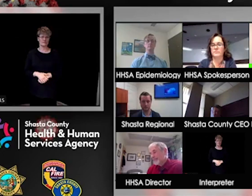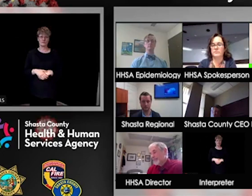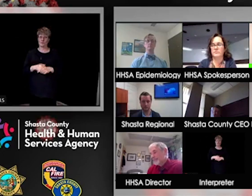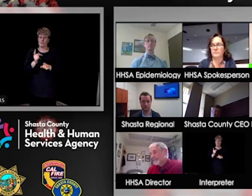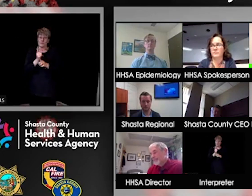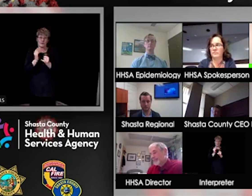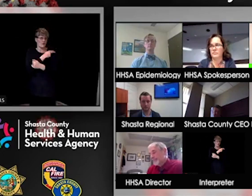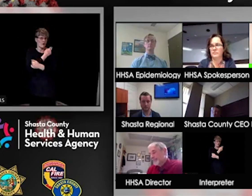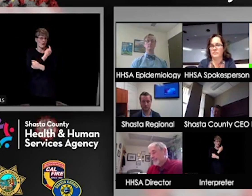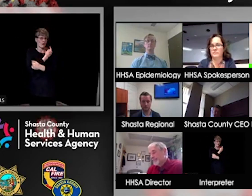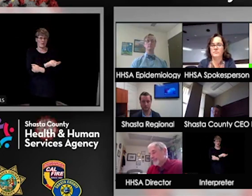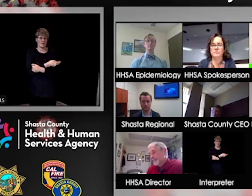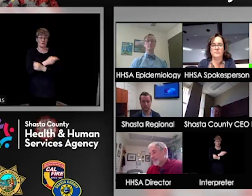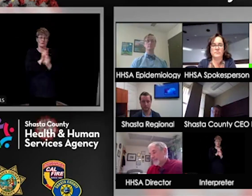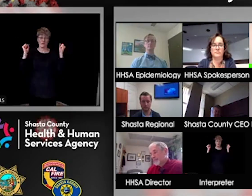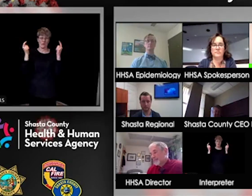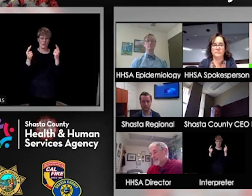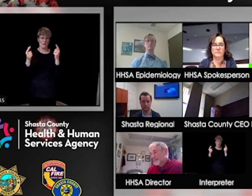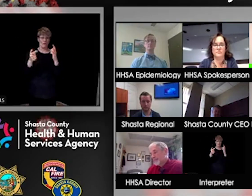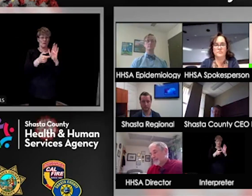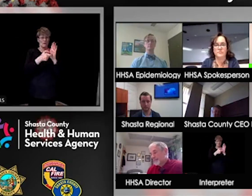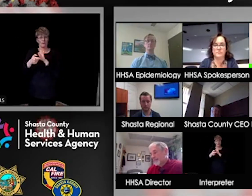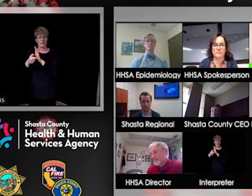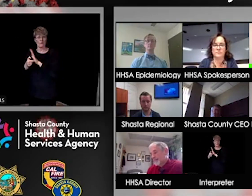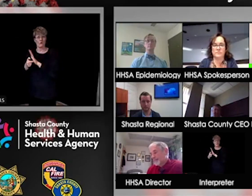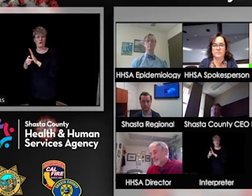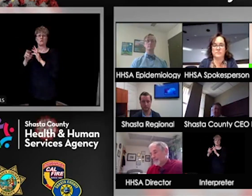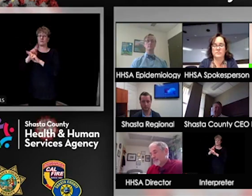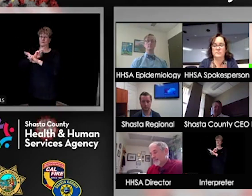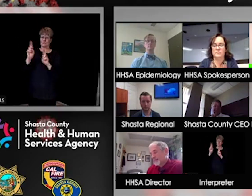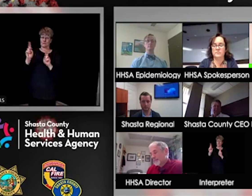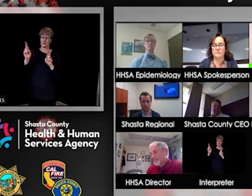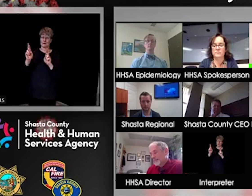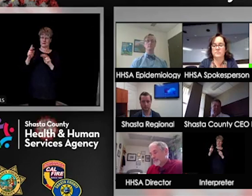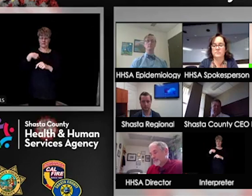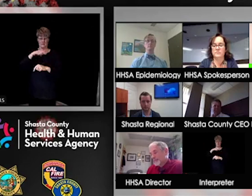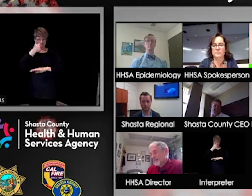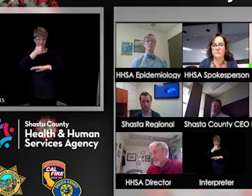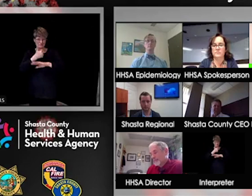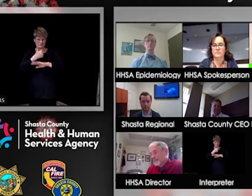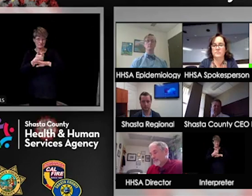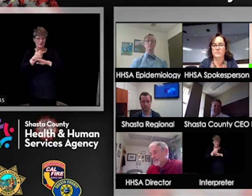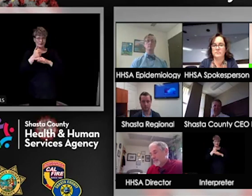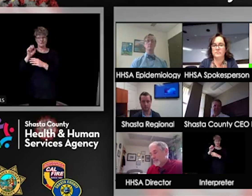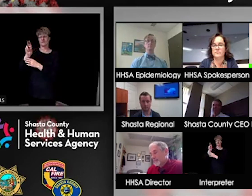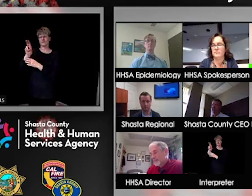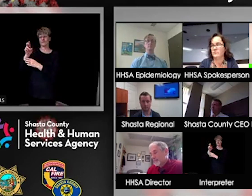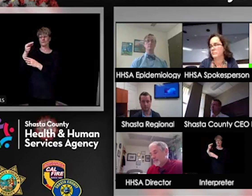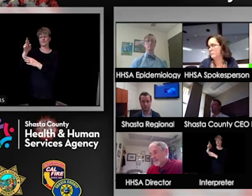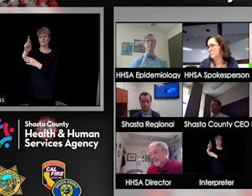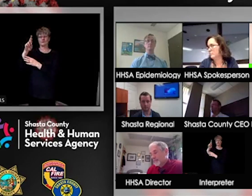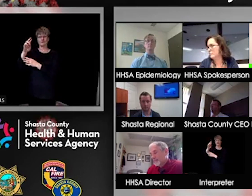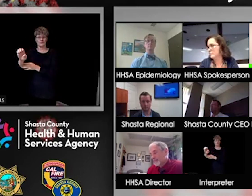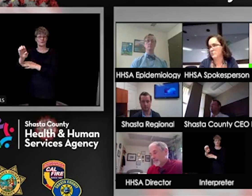to have plans and to have surge plans and we practice these plans. So we are as prepared